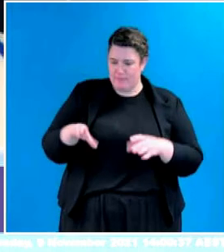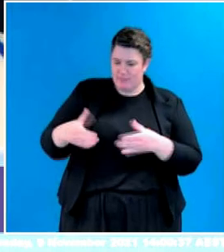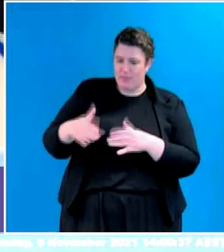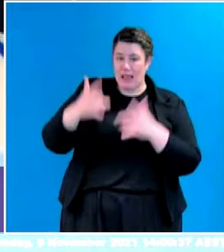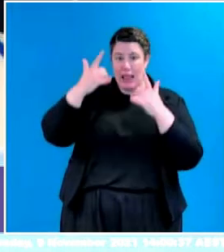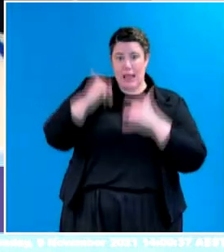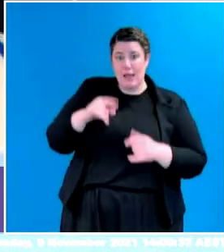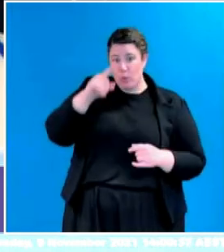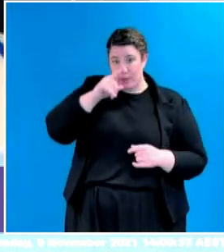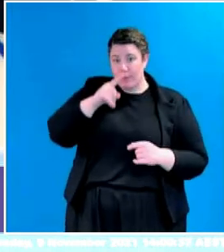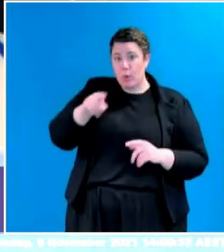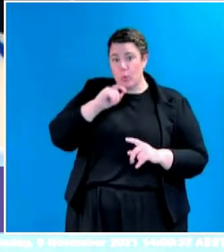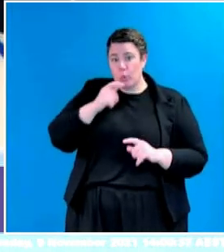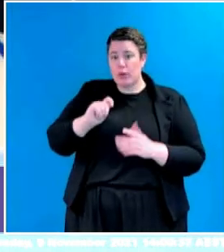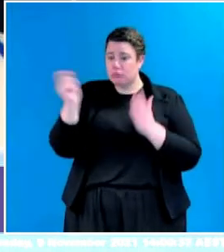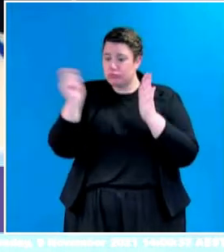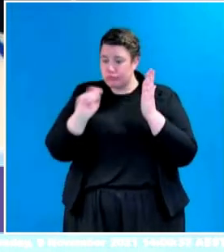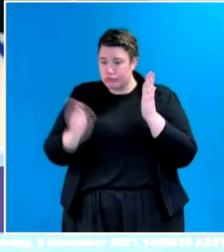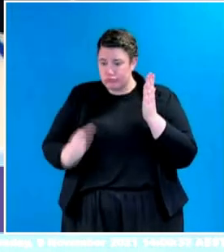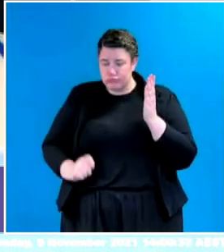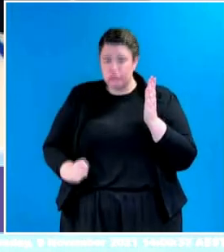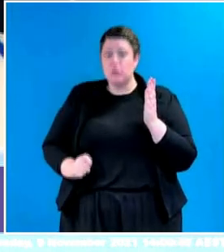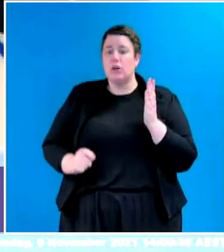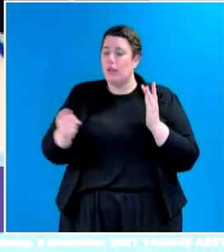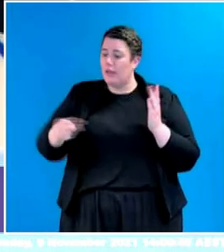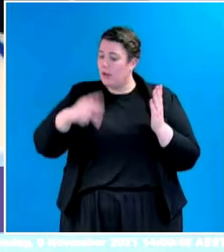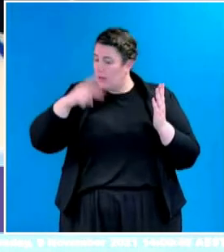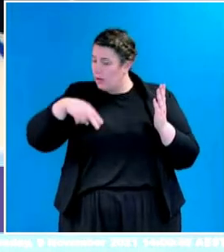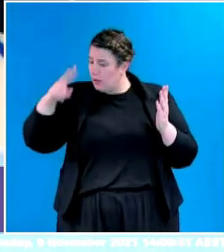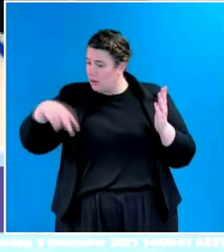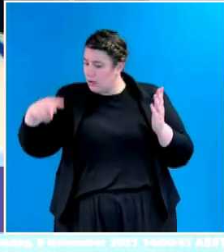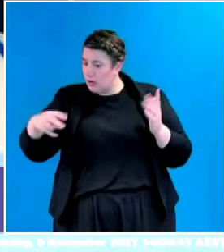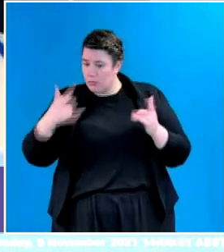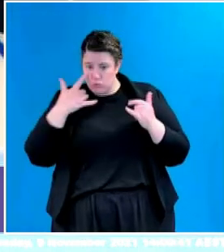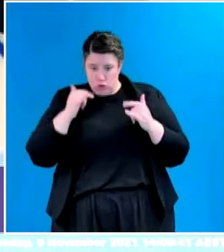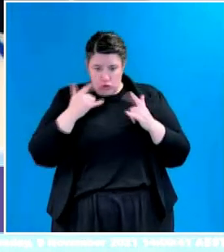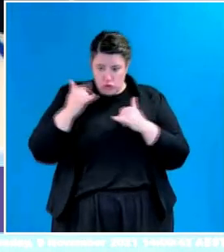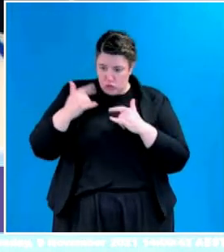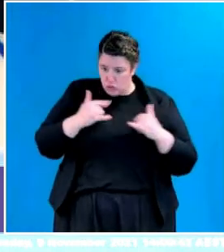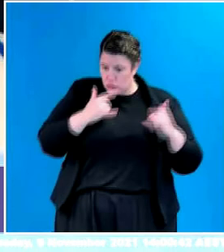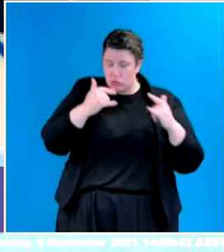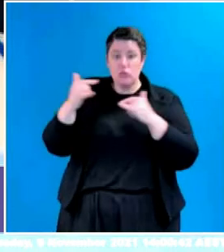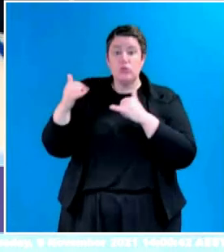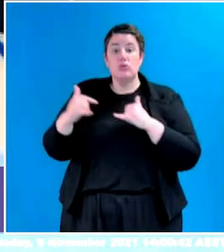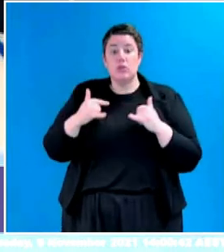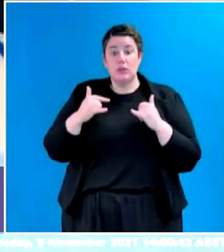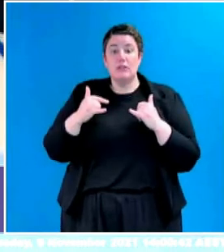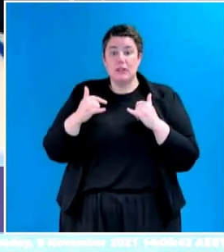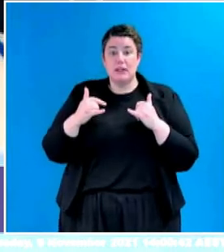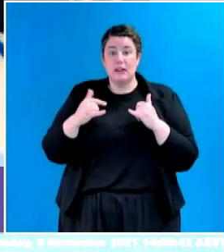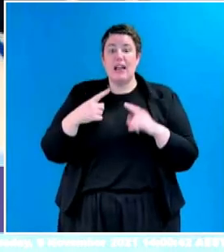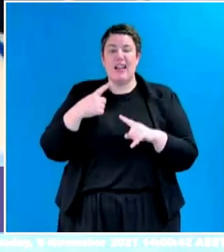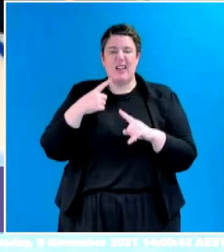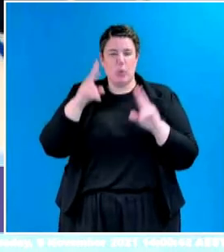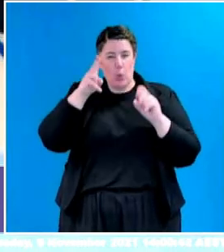to prepare papers. They then go through a process of clearance and, ultimately, the